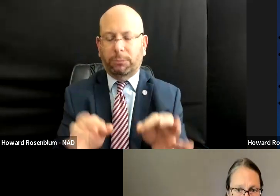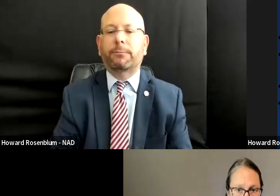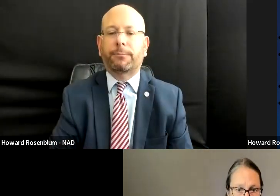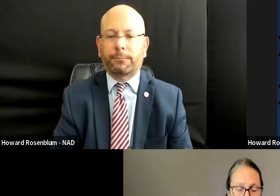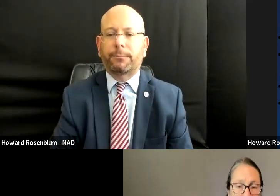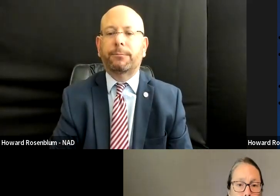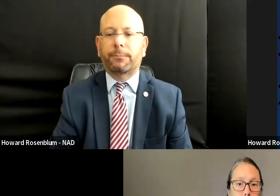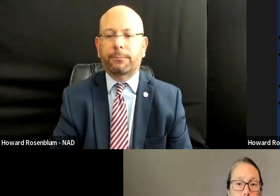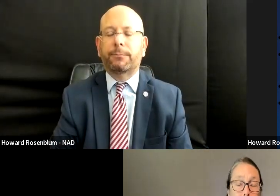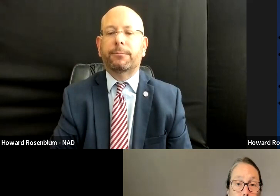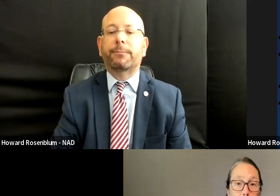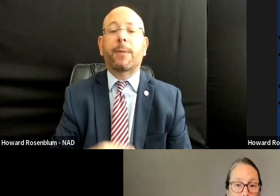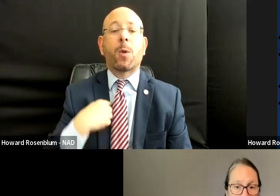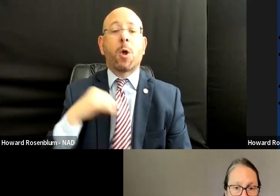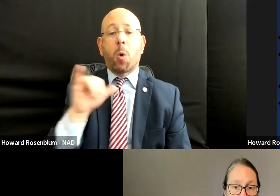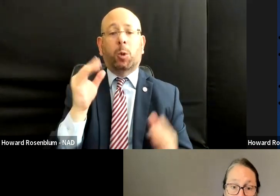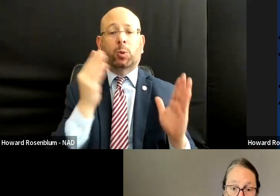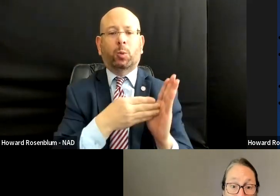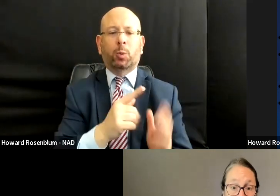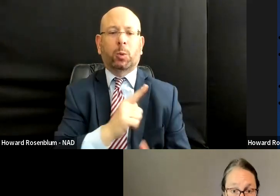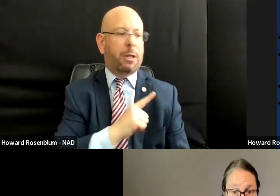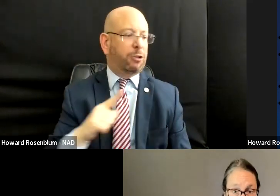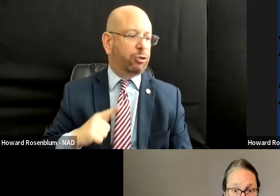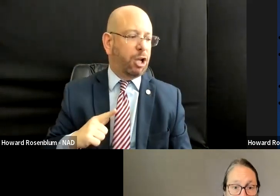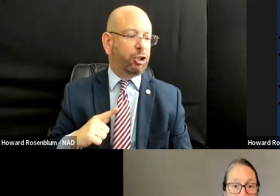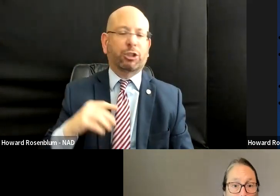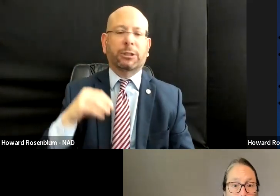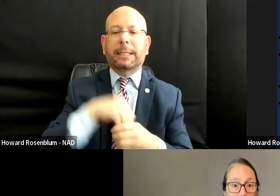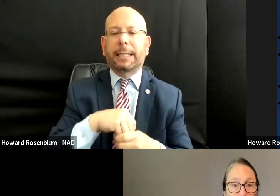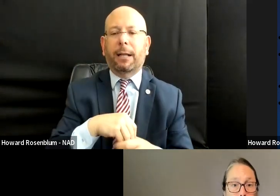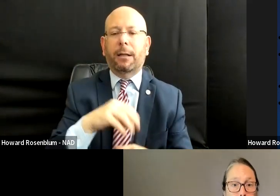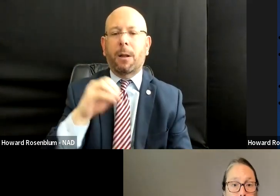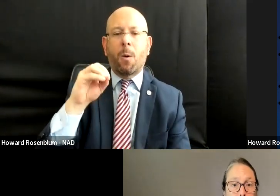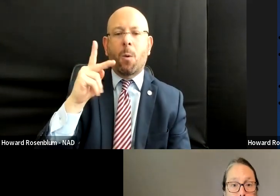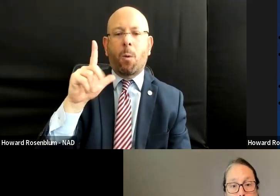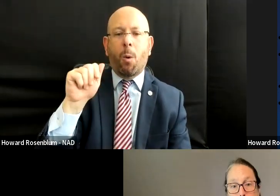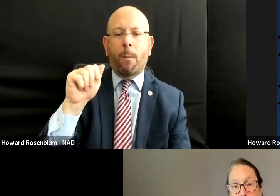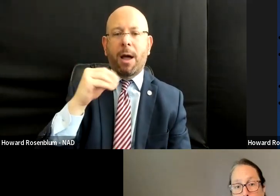MIT and heart MIT and Harvard. We asked